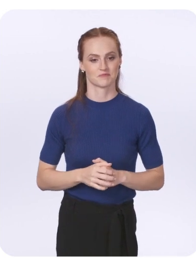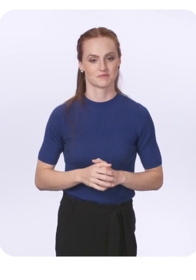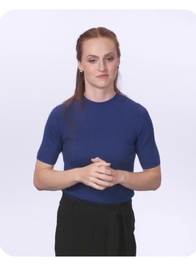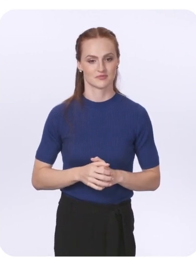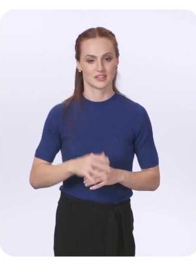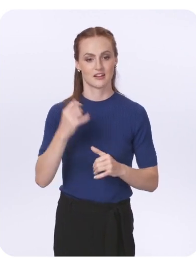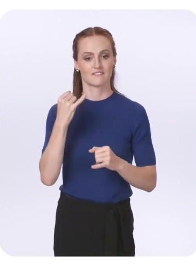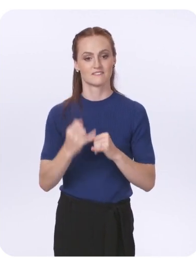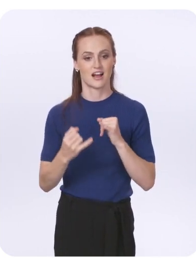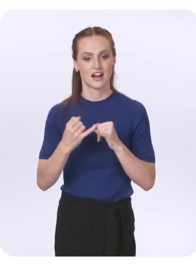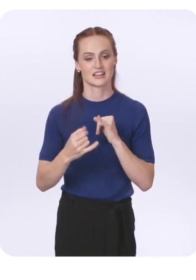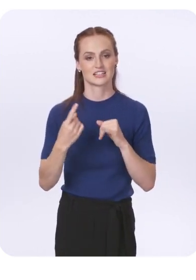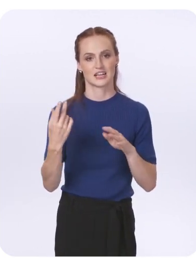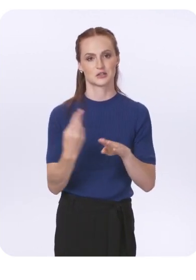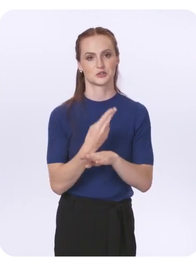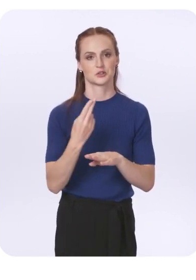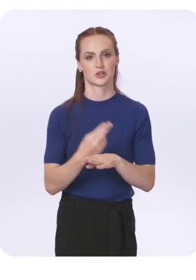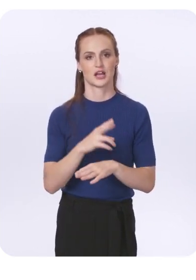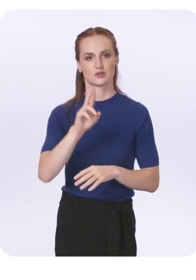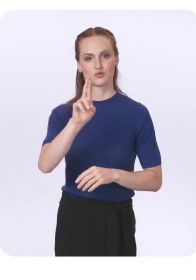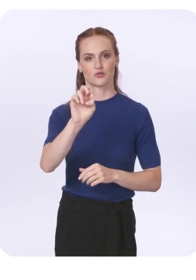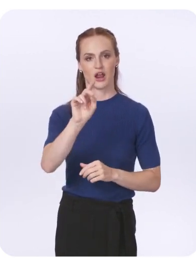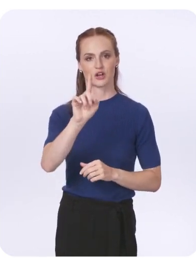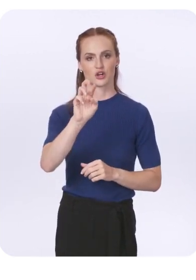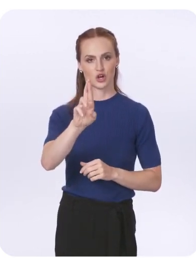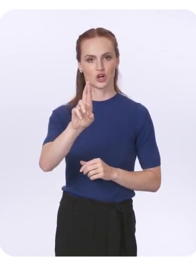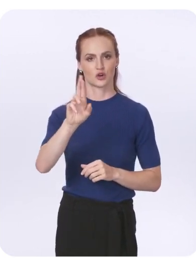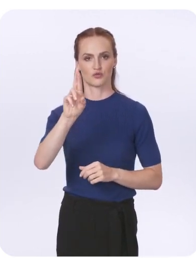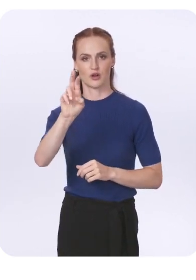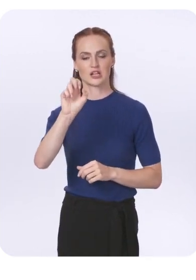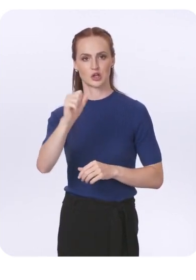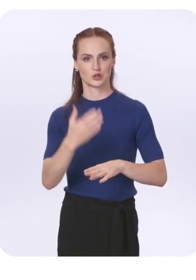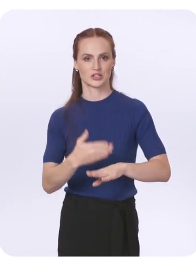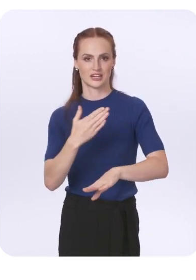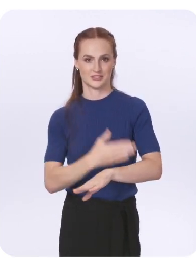And finally, they also utilize the render resolution increase I mentioned earlier in the talk.